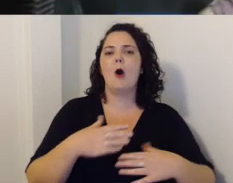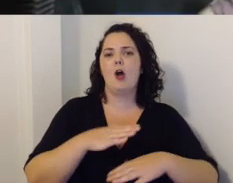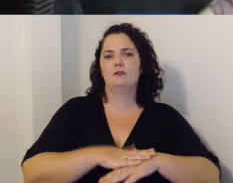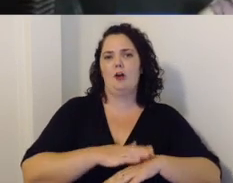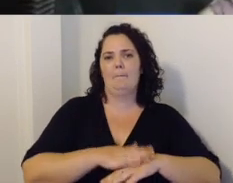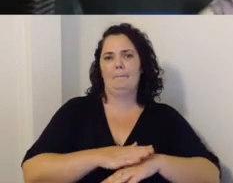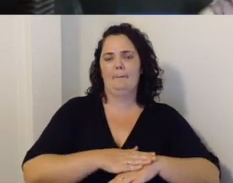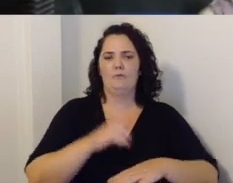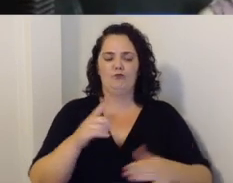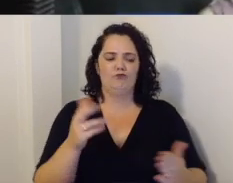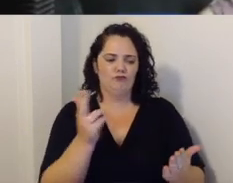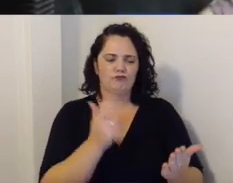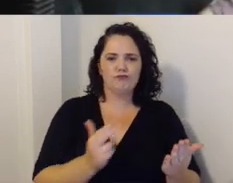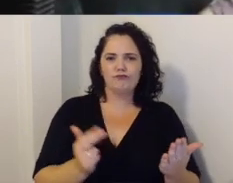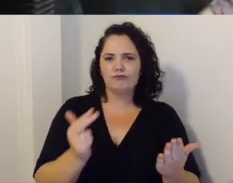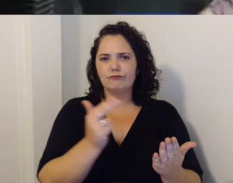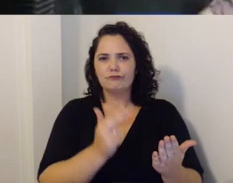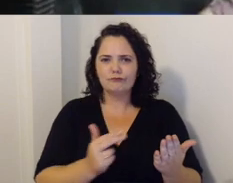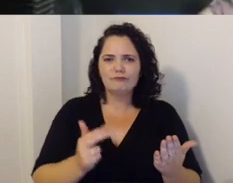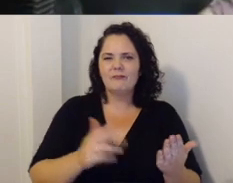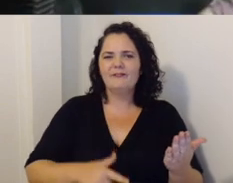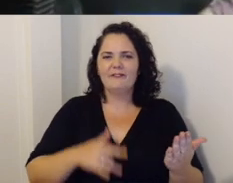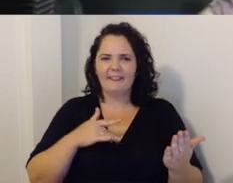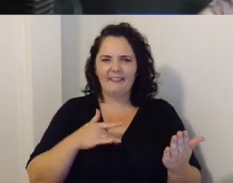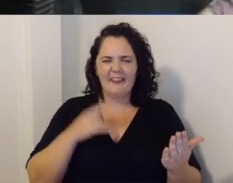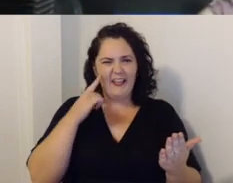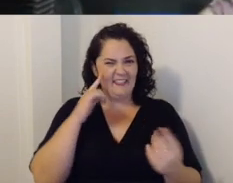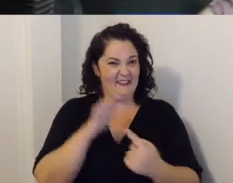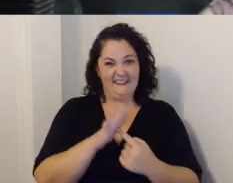longer drawings and develop them a little bit more and uh it's really important for the technique, the